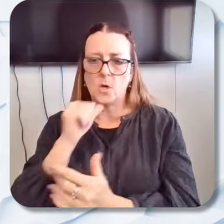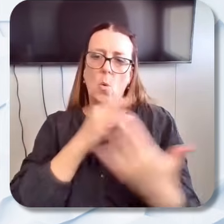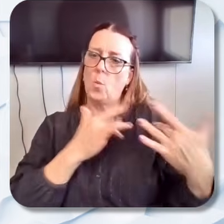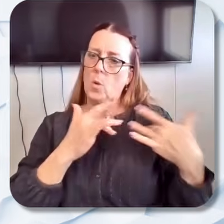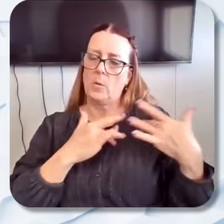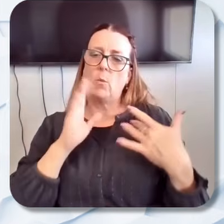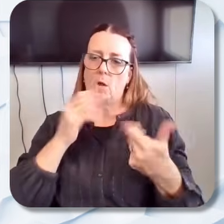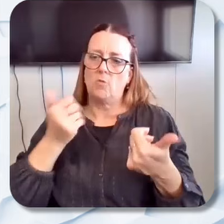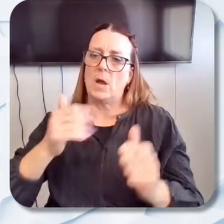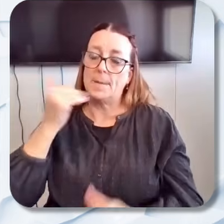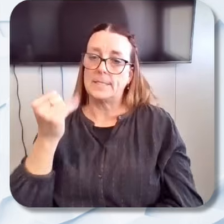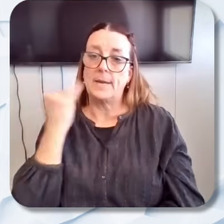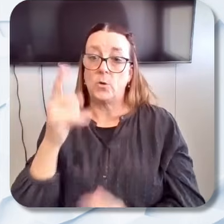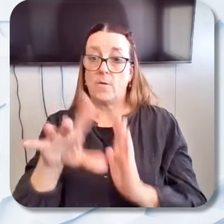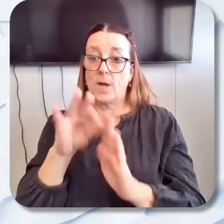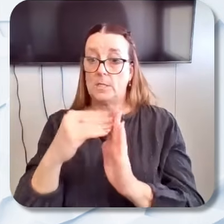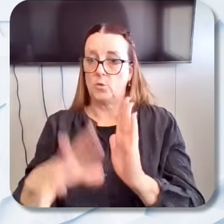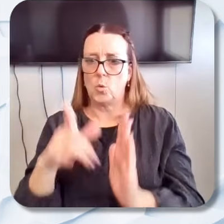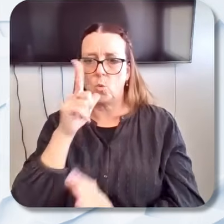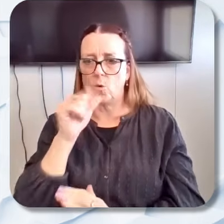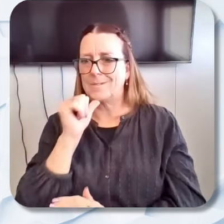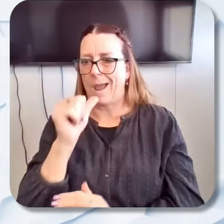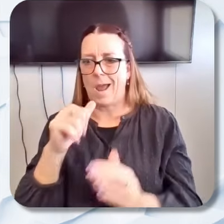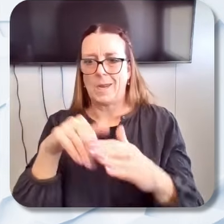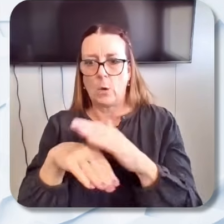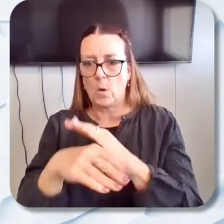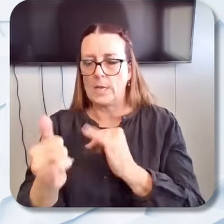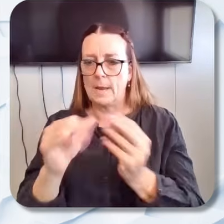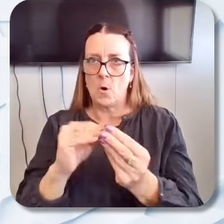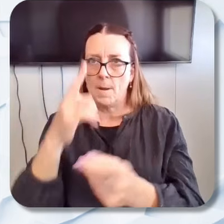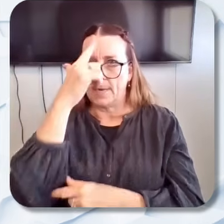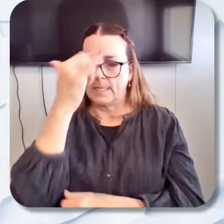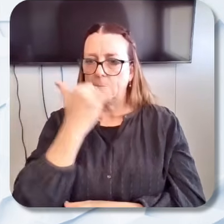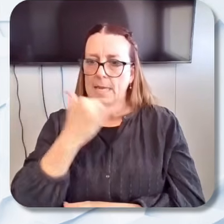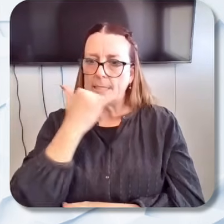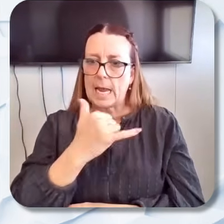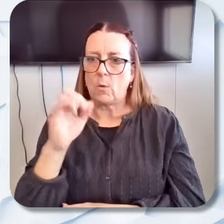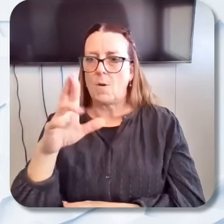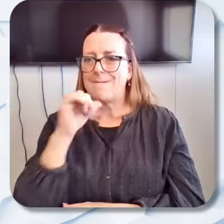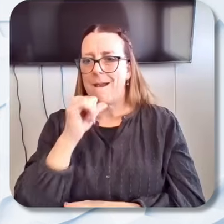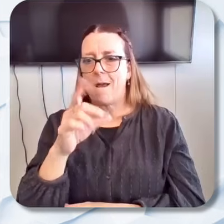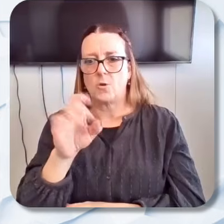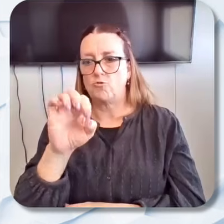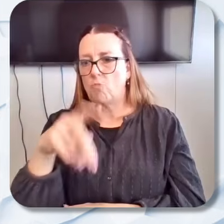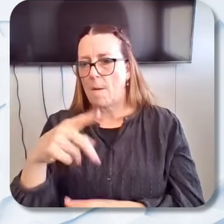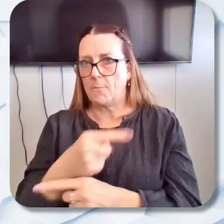And if you find a student that isn't enrolled anymore because of a mistake, or they didn't get disenrolled. That's fine. It's okay.